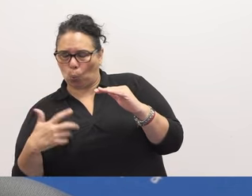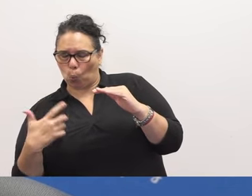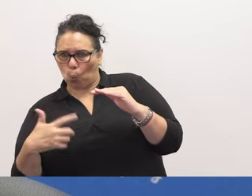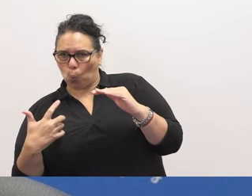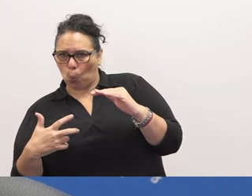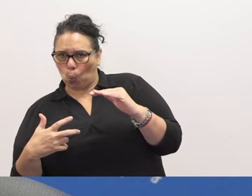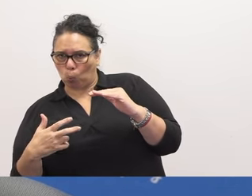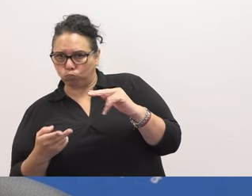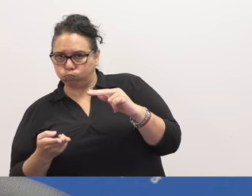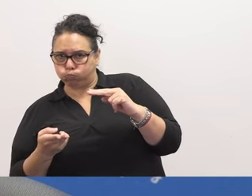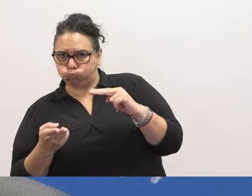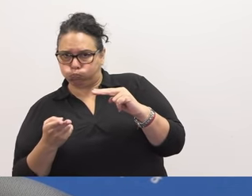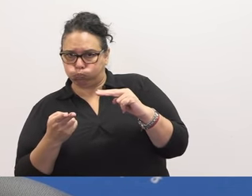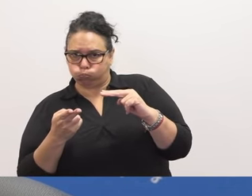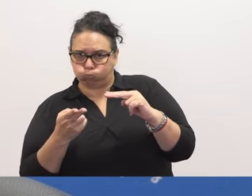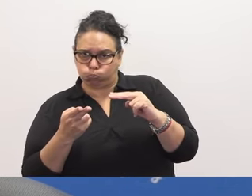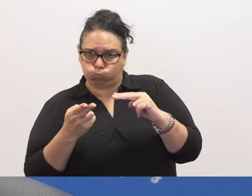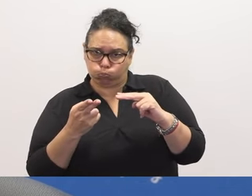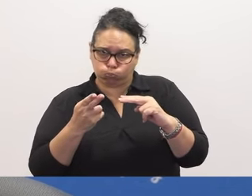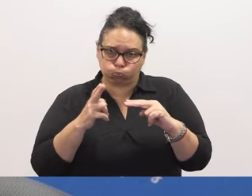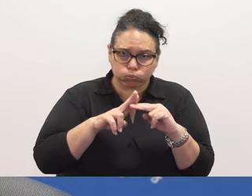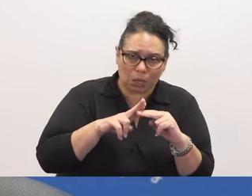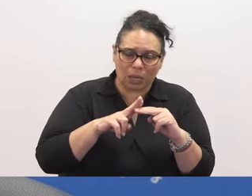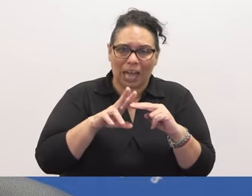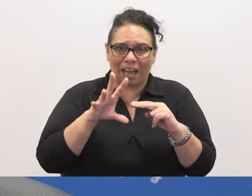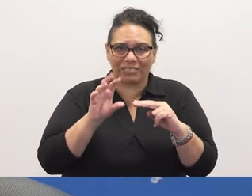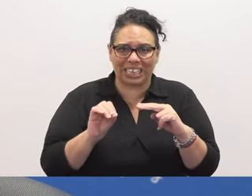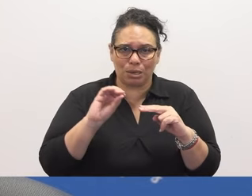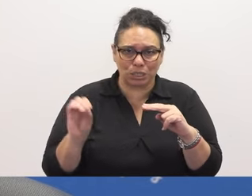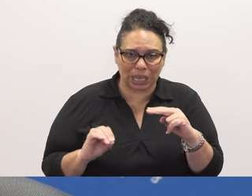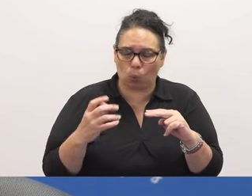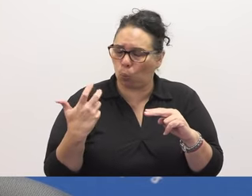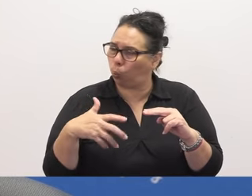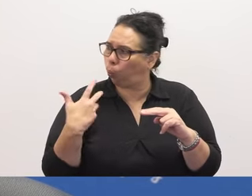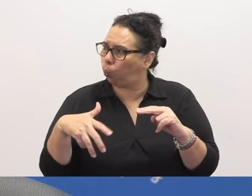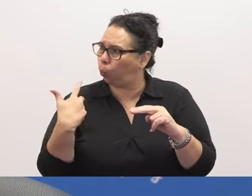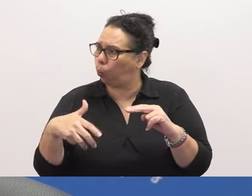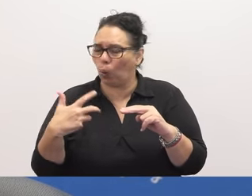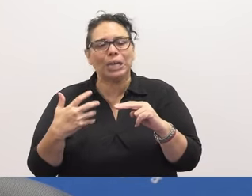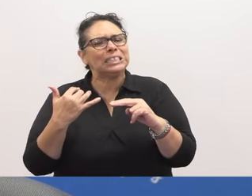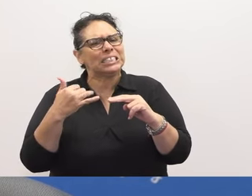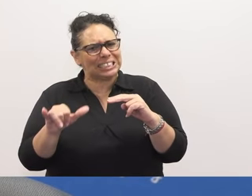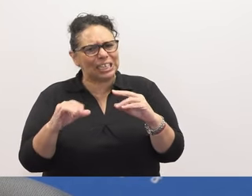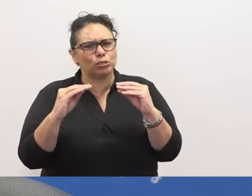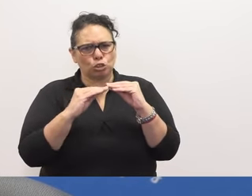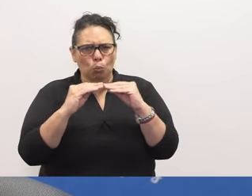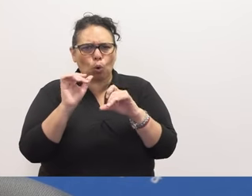Tremendous gain, but 50%, right? We still had a lot of work to do.